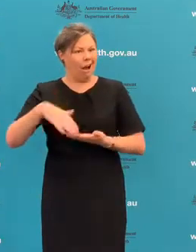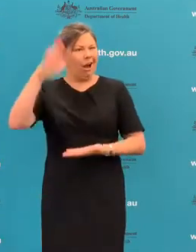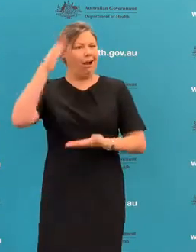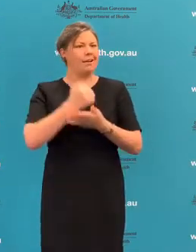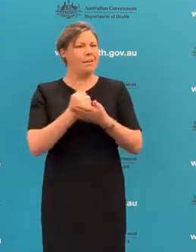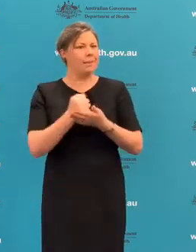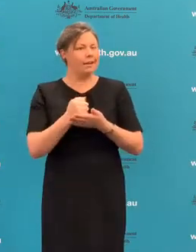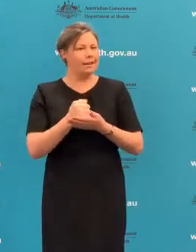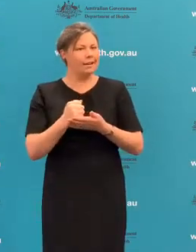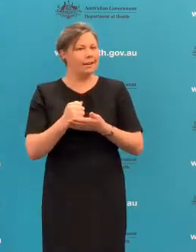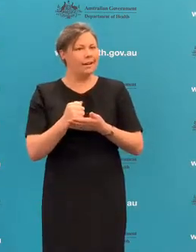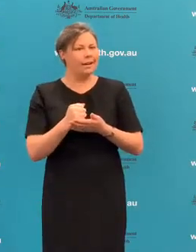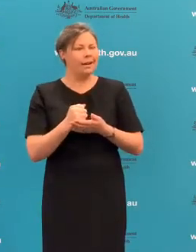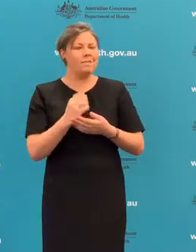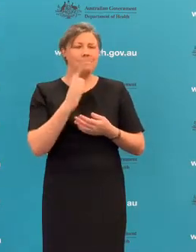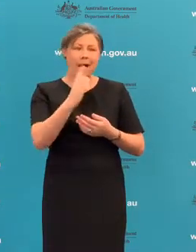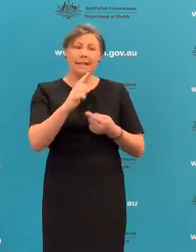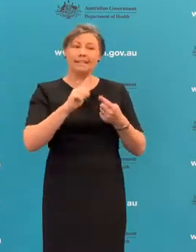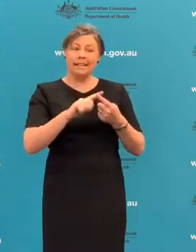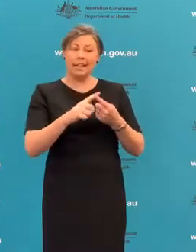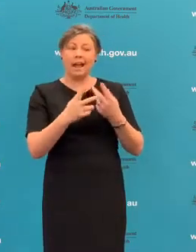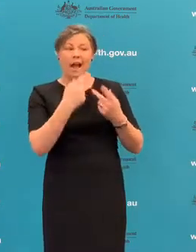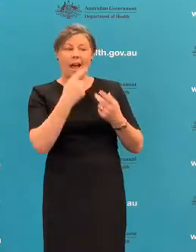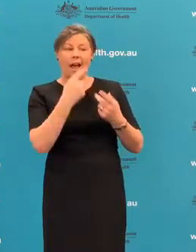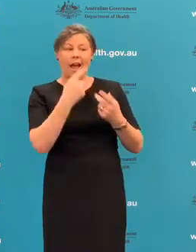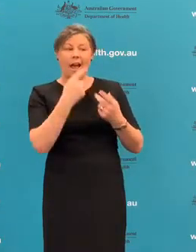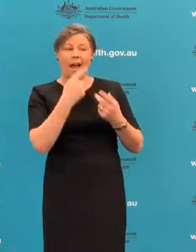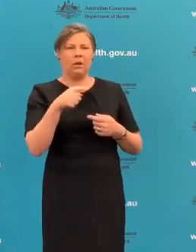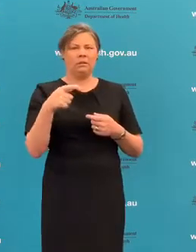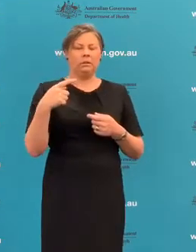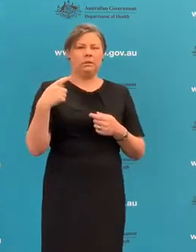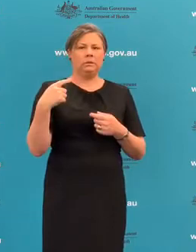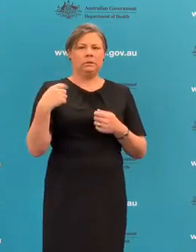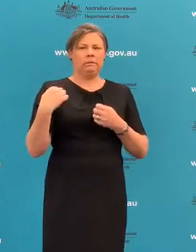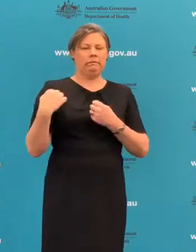increased but we still have many people who are not attending appointments.